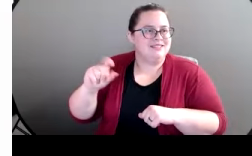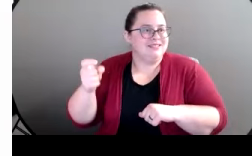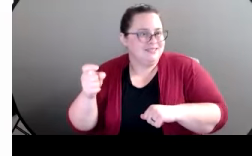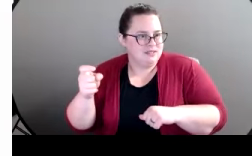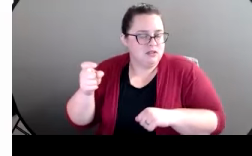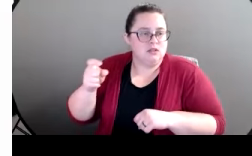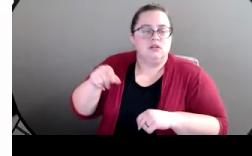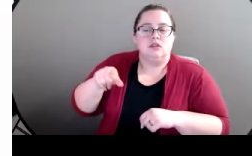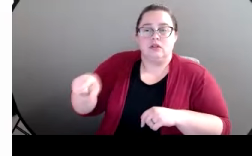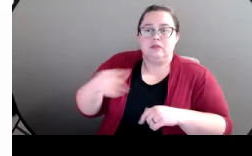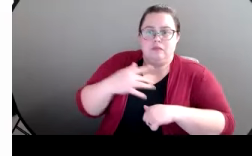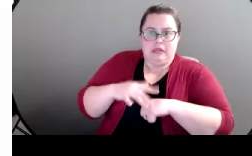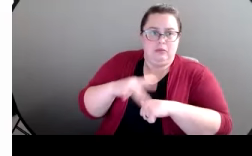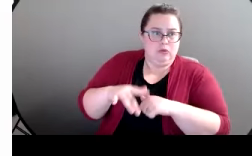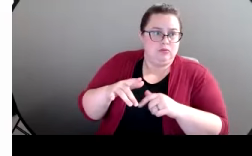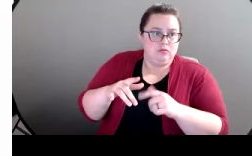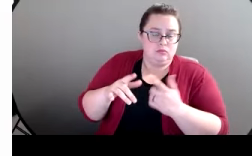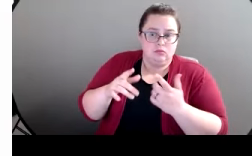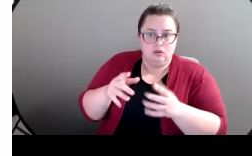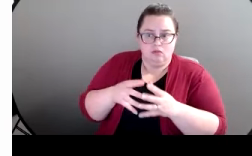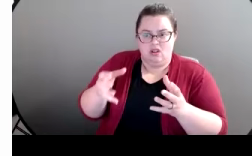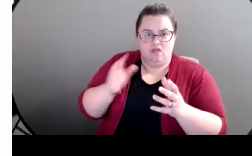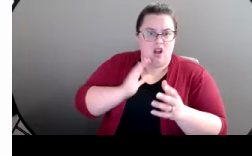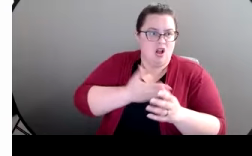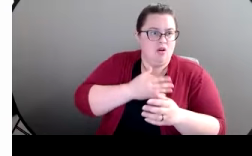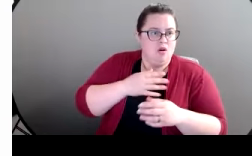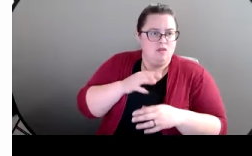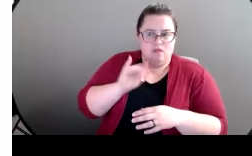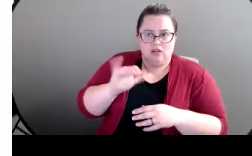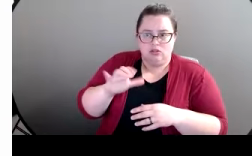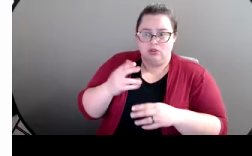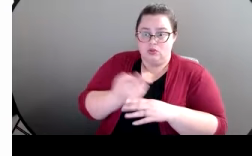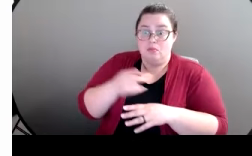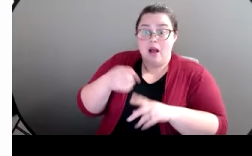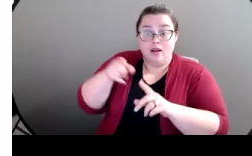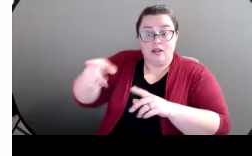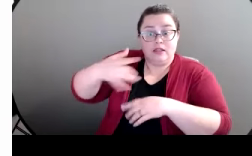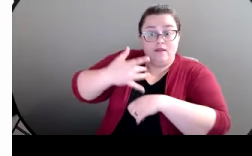and bound and look like real textbooks. If you need a print copy.